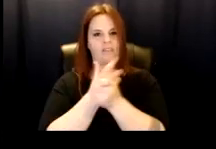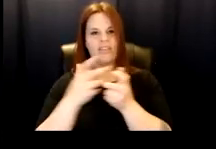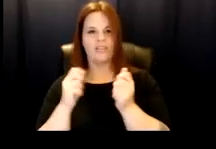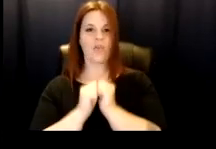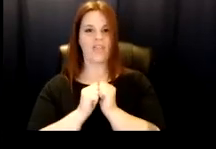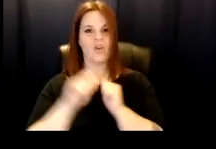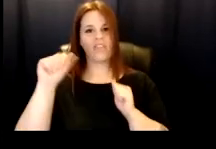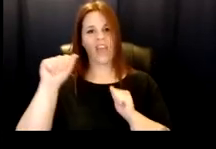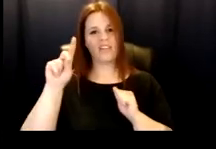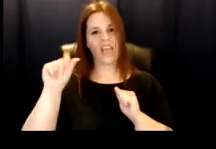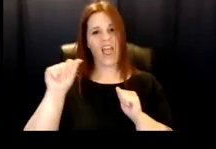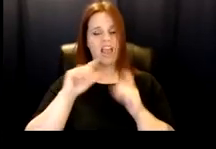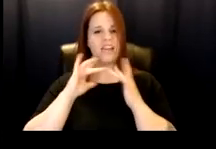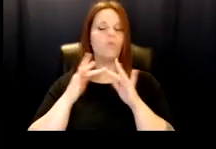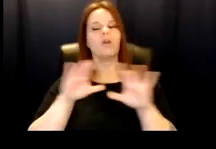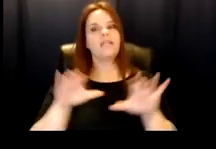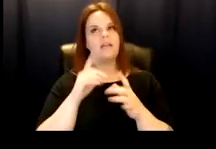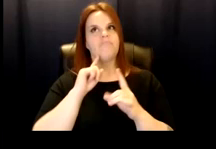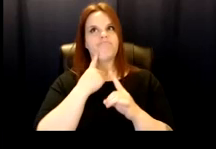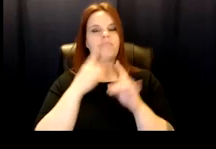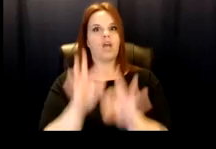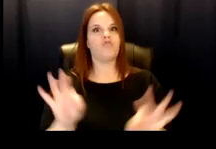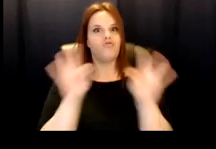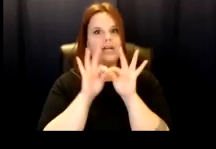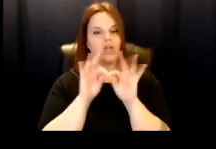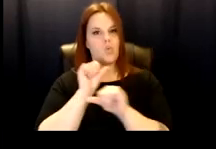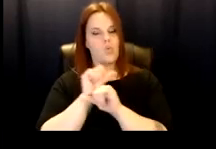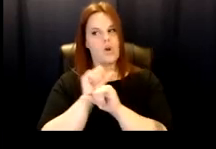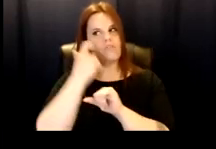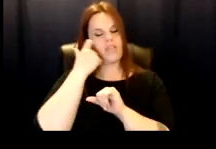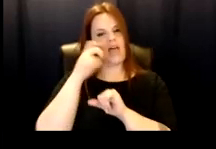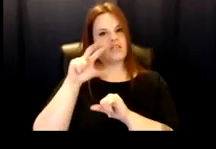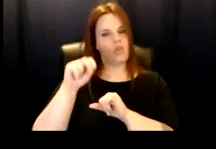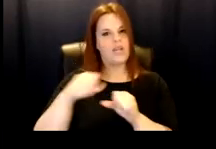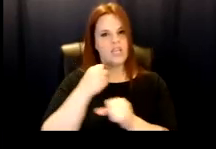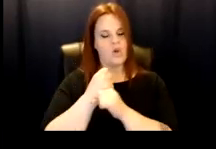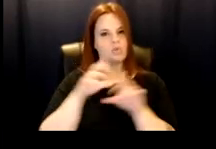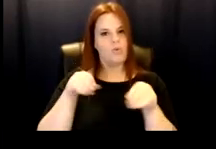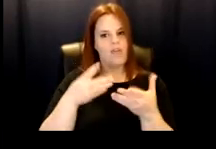such critical work over the past 30 years, providing technical research surrounding ADA